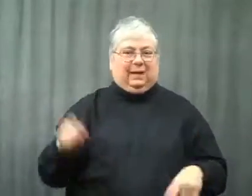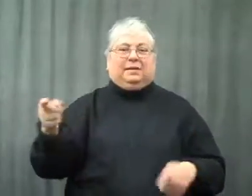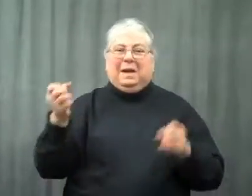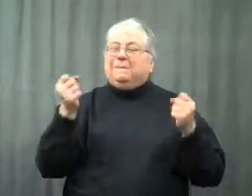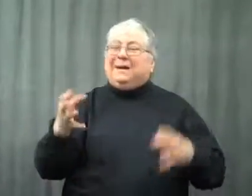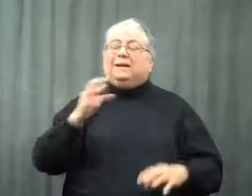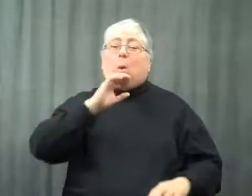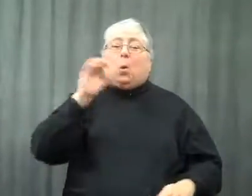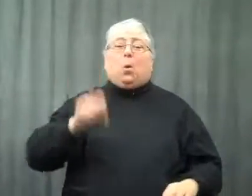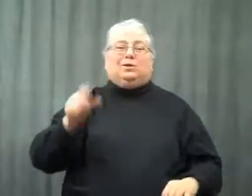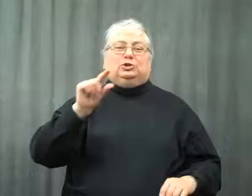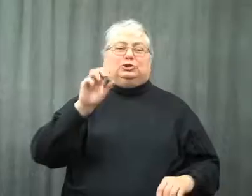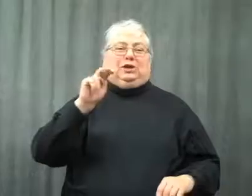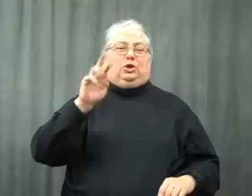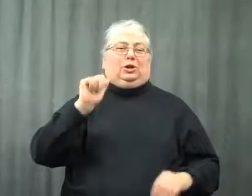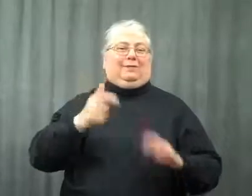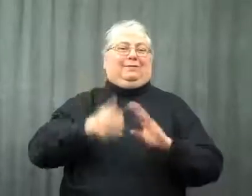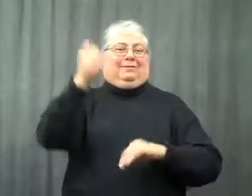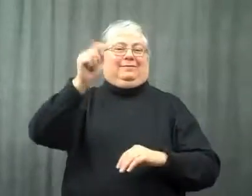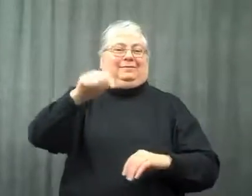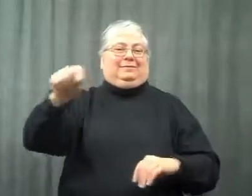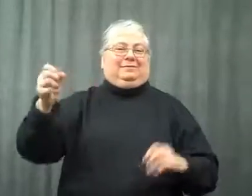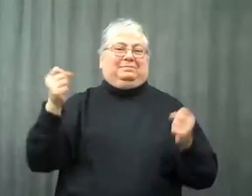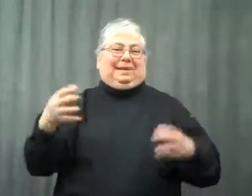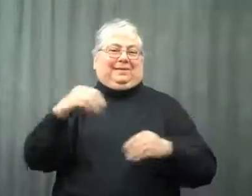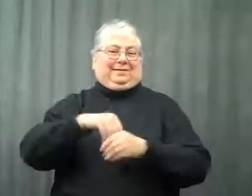Many old generals are on this council.